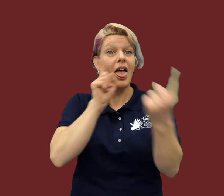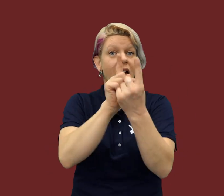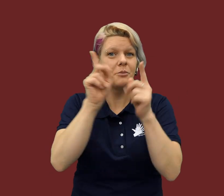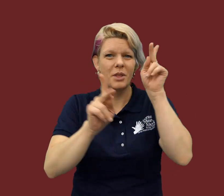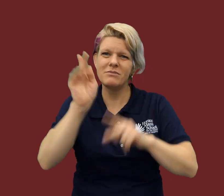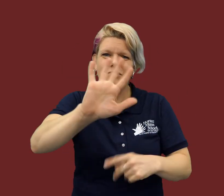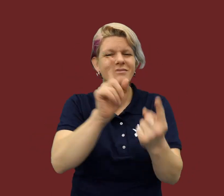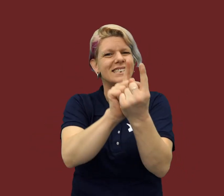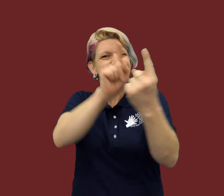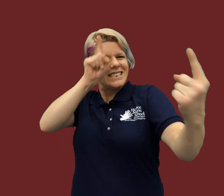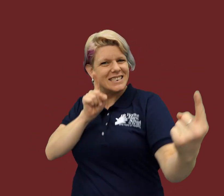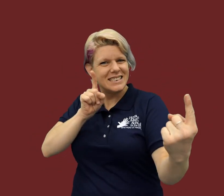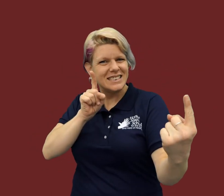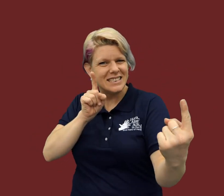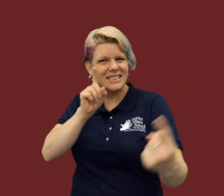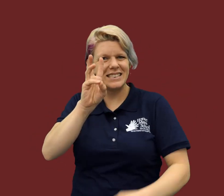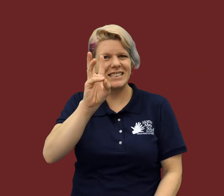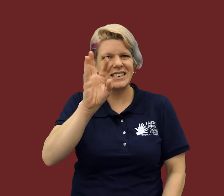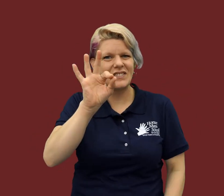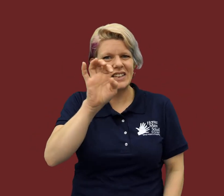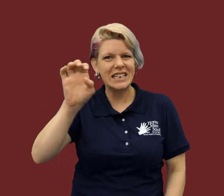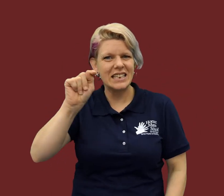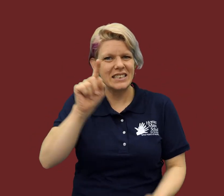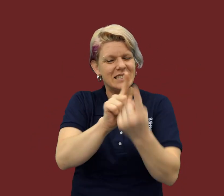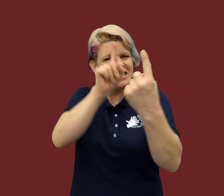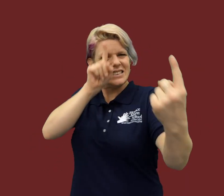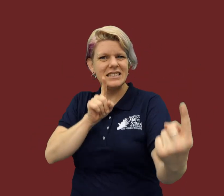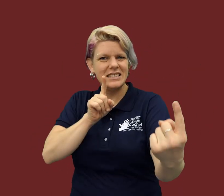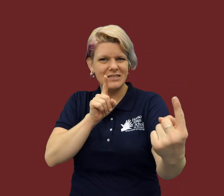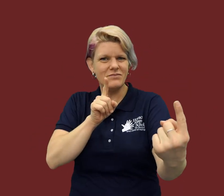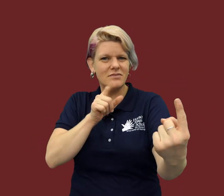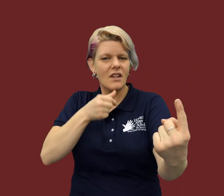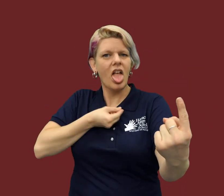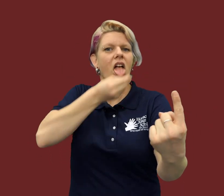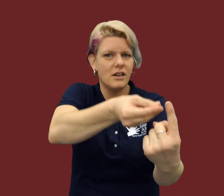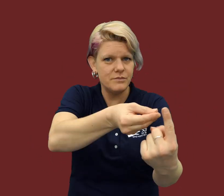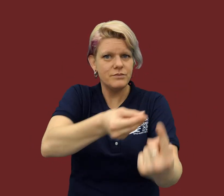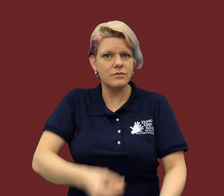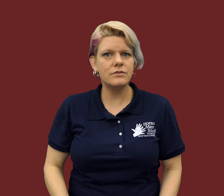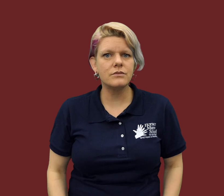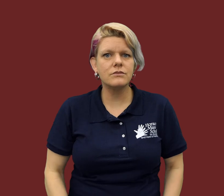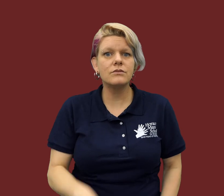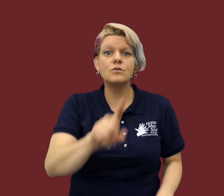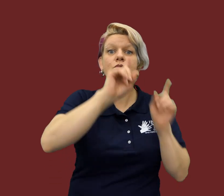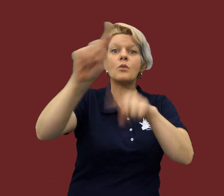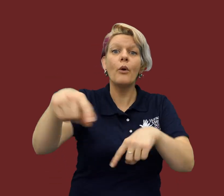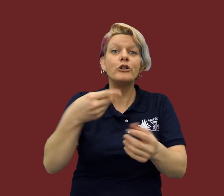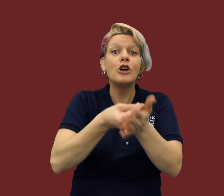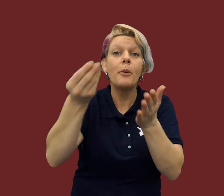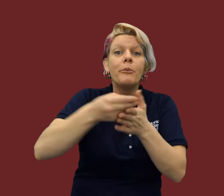the spread of virus. Social distance is important as well. Keep at least 6 feet away from others.